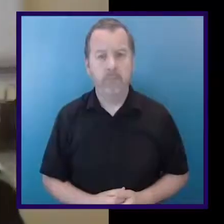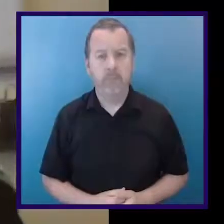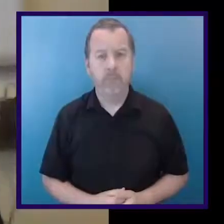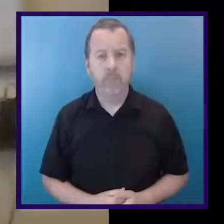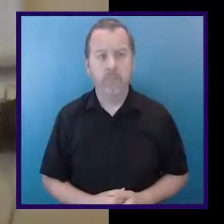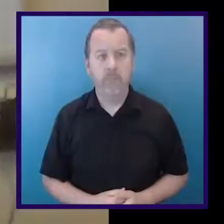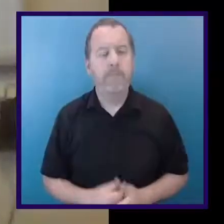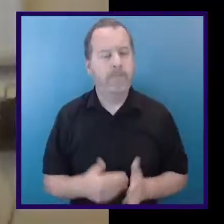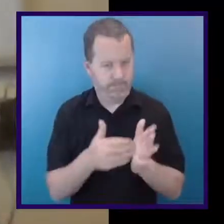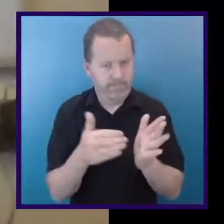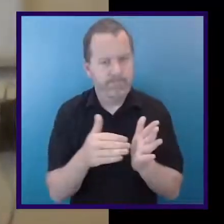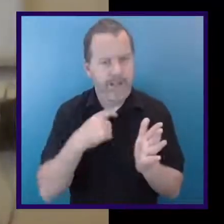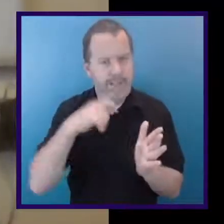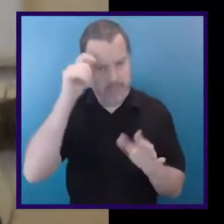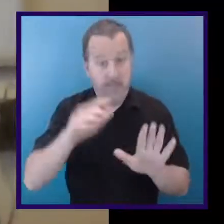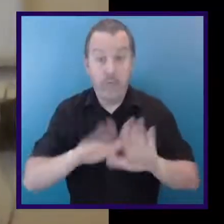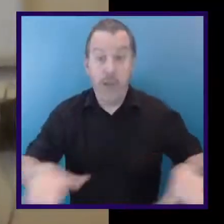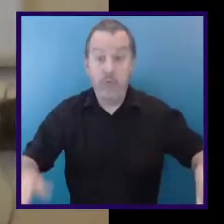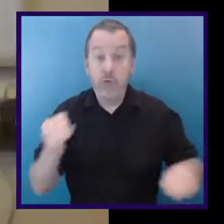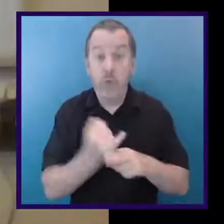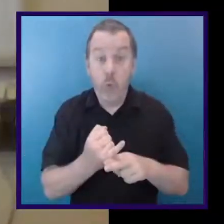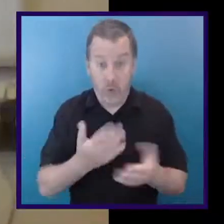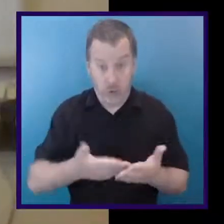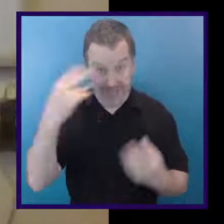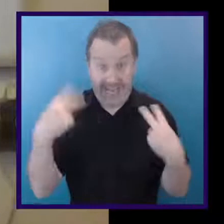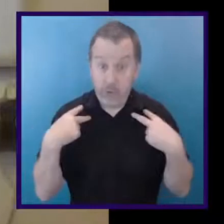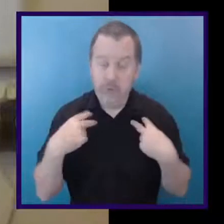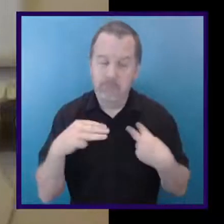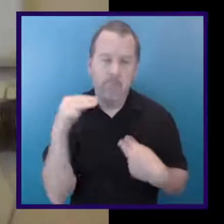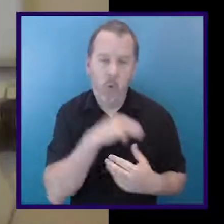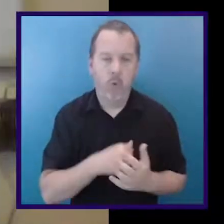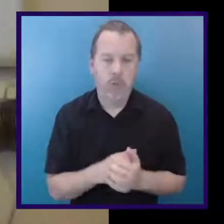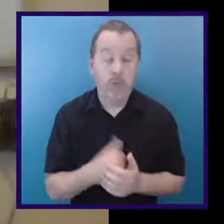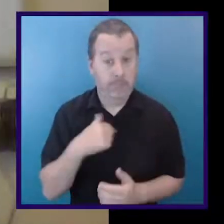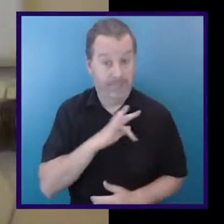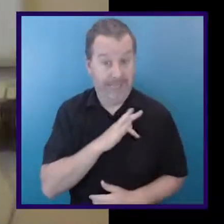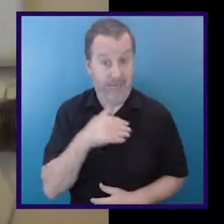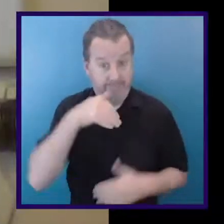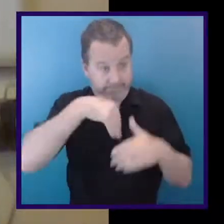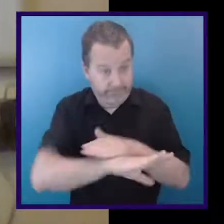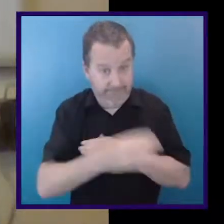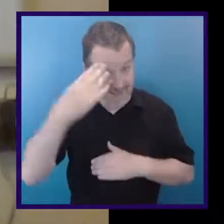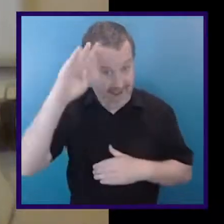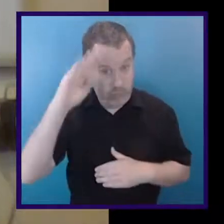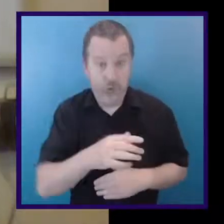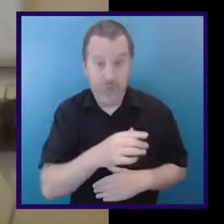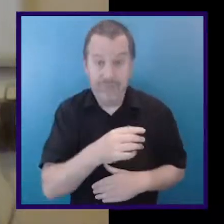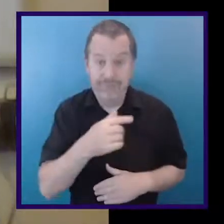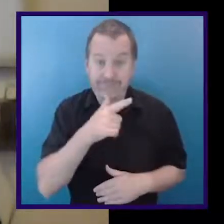Yeah, I do think languages at primary school is important, I went to an Irish primary school,